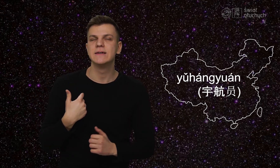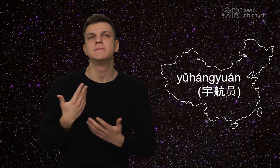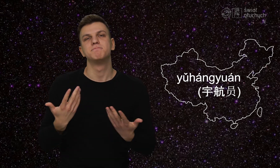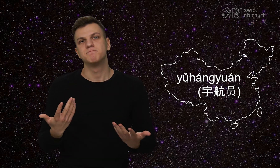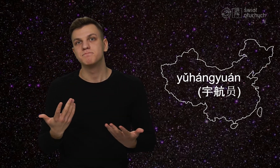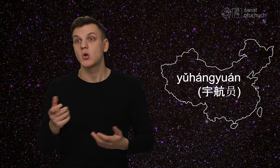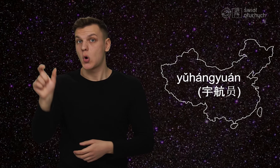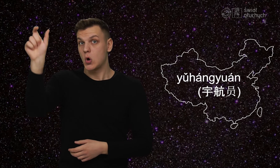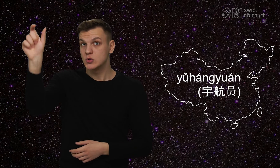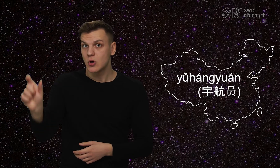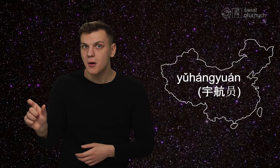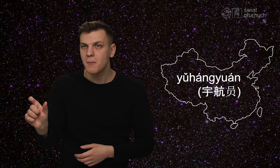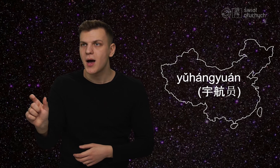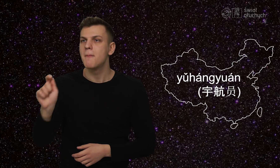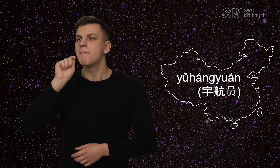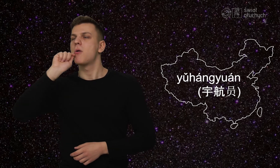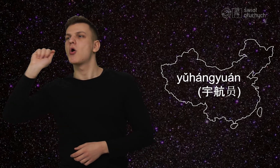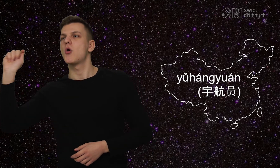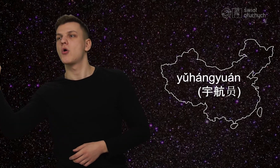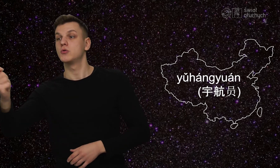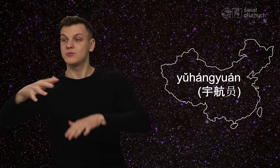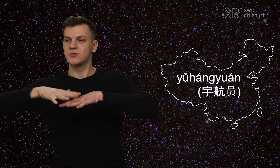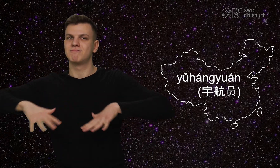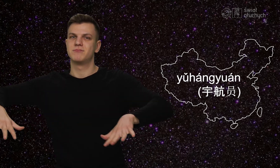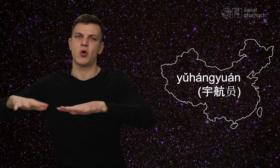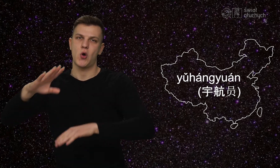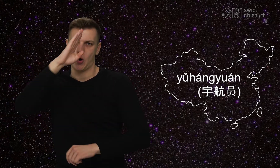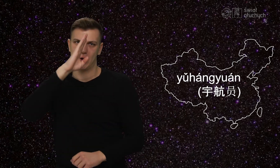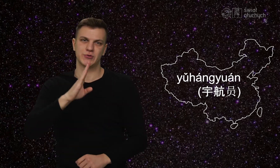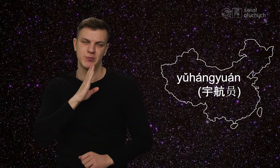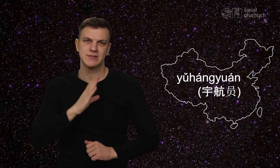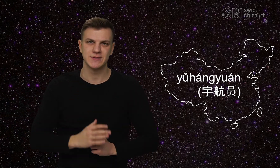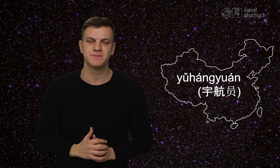"Space traveler".